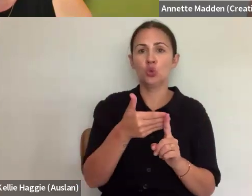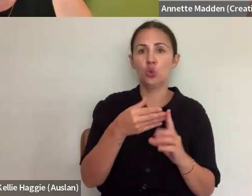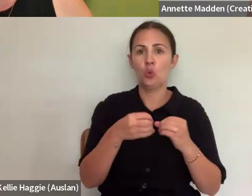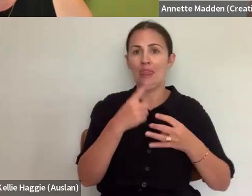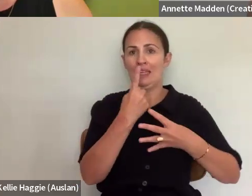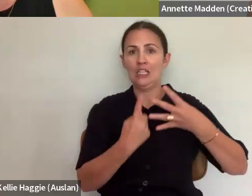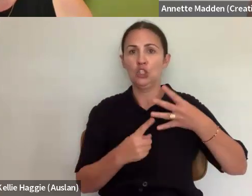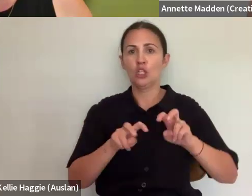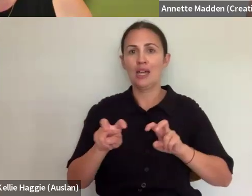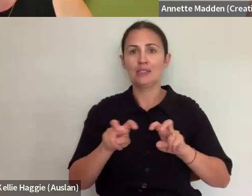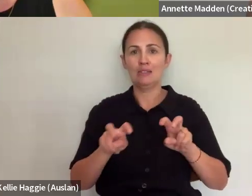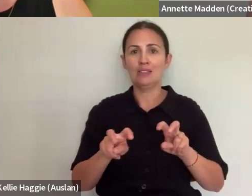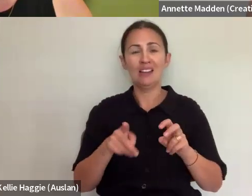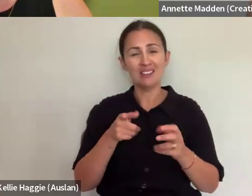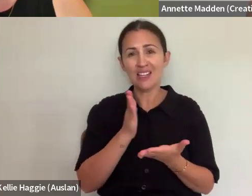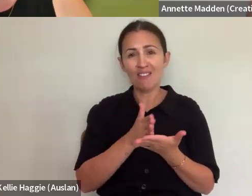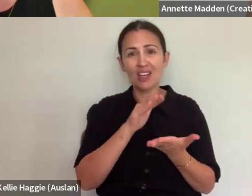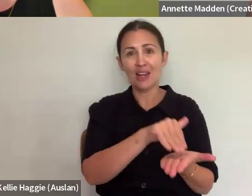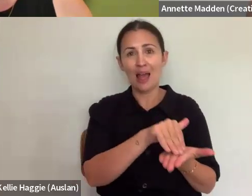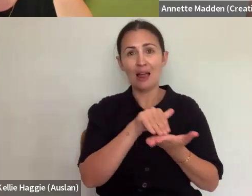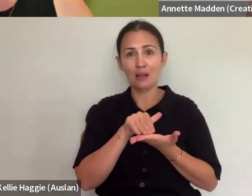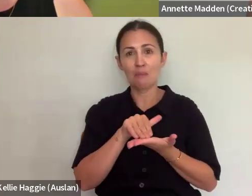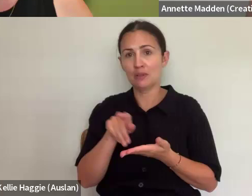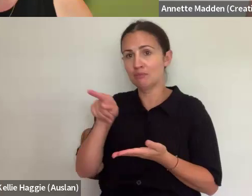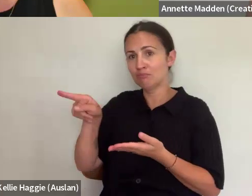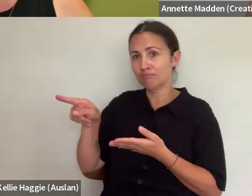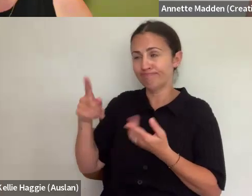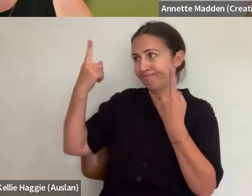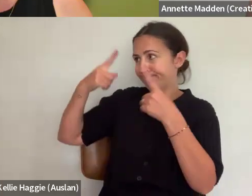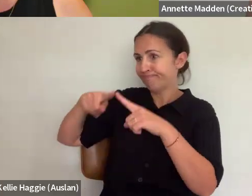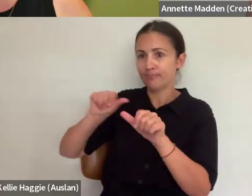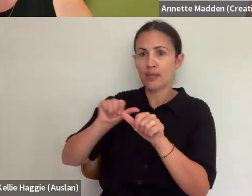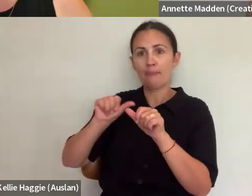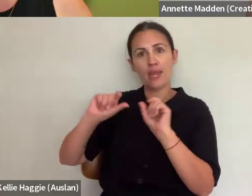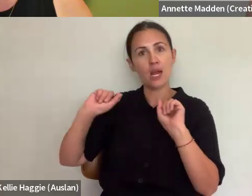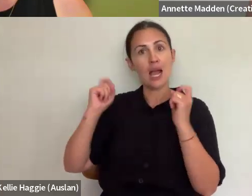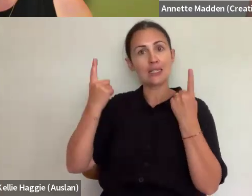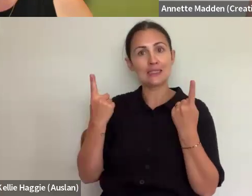in negotiation or unconfirmed. Again, to Hannah's point, the more information that you can